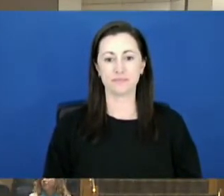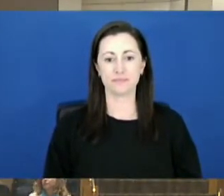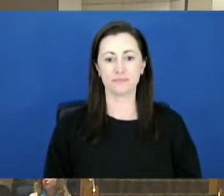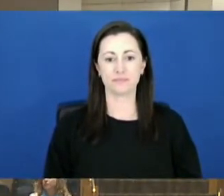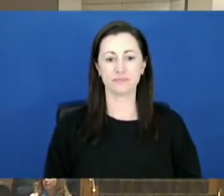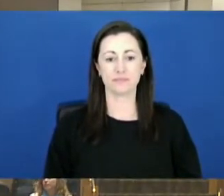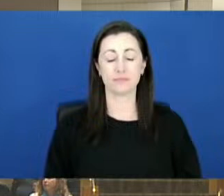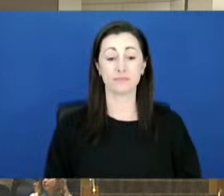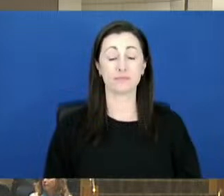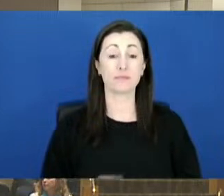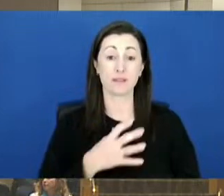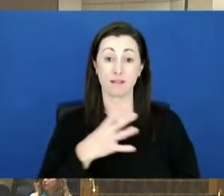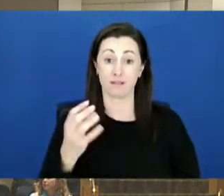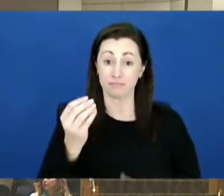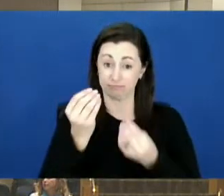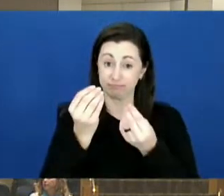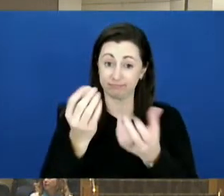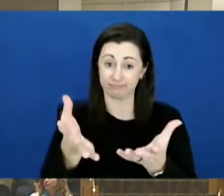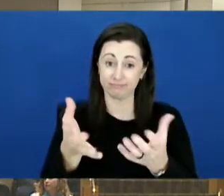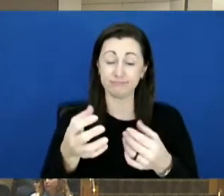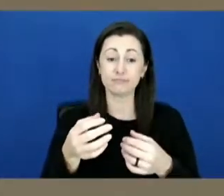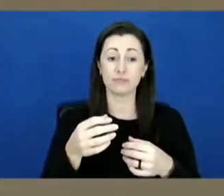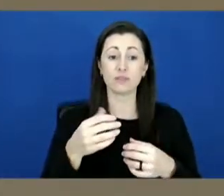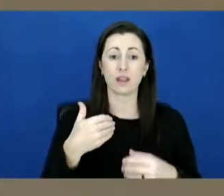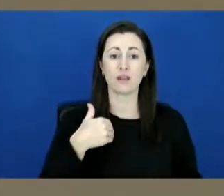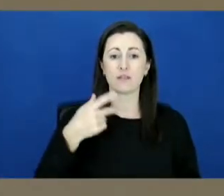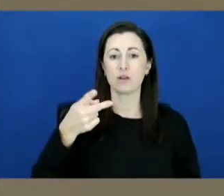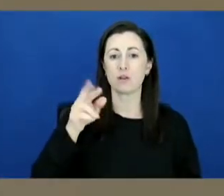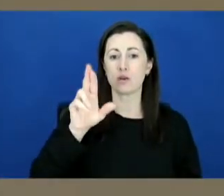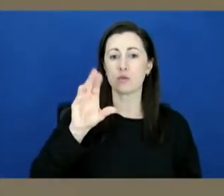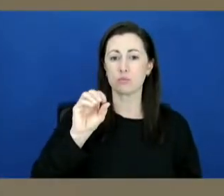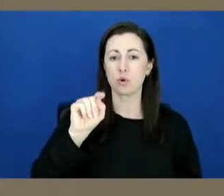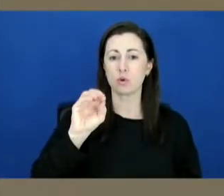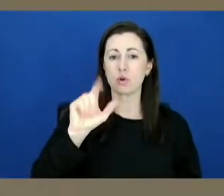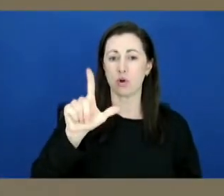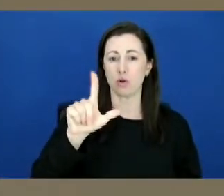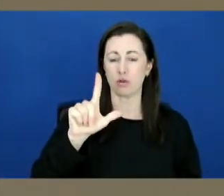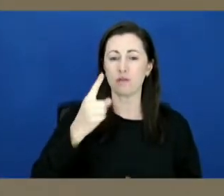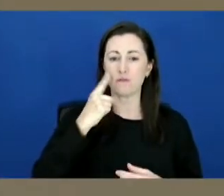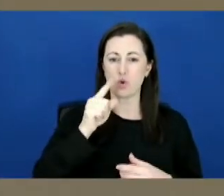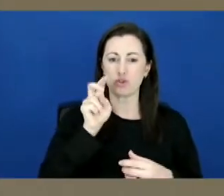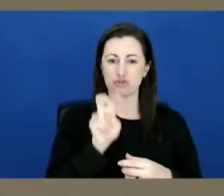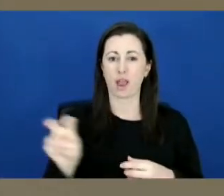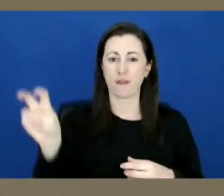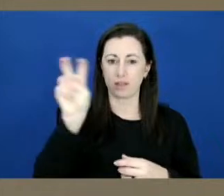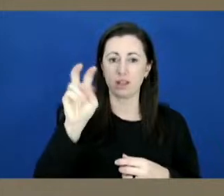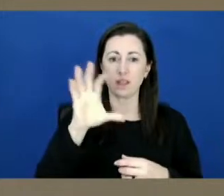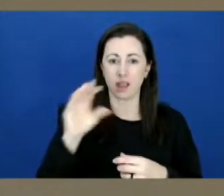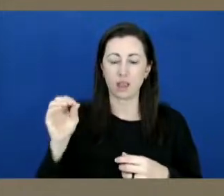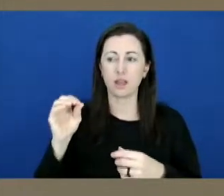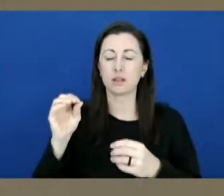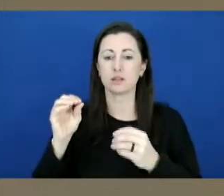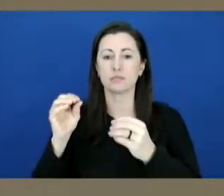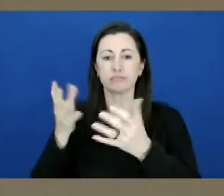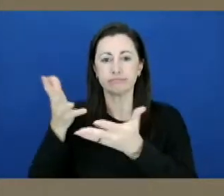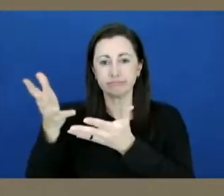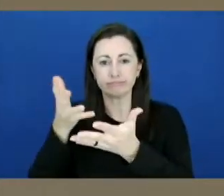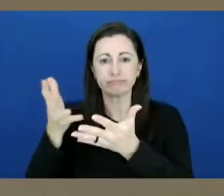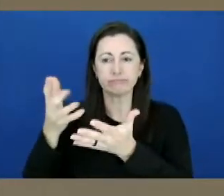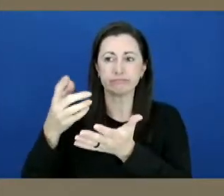BUT THANK YOU, CATHERINE.